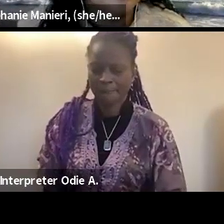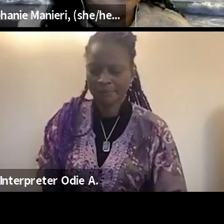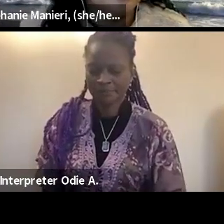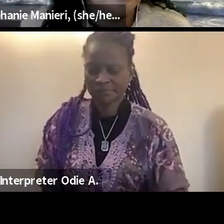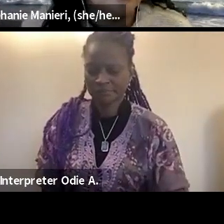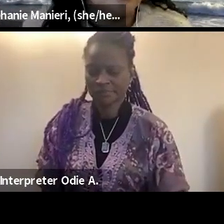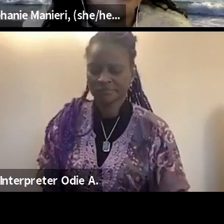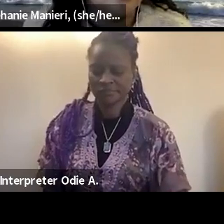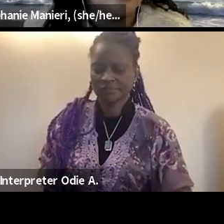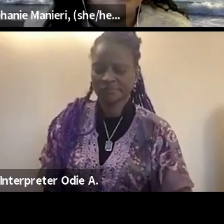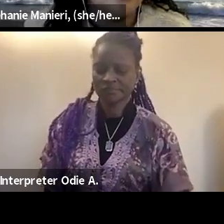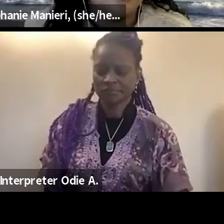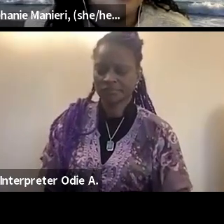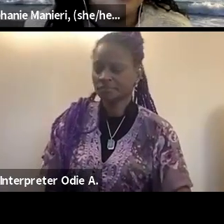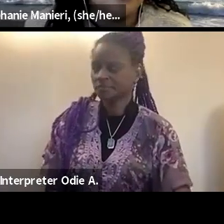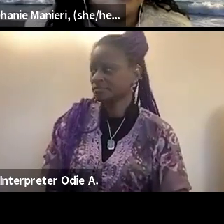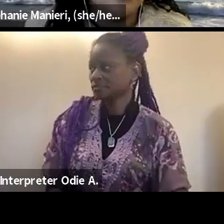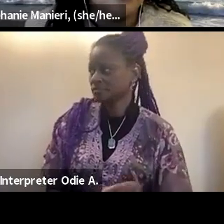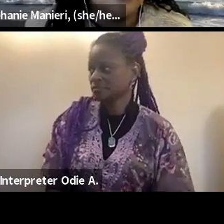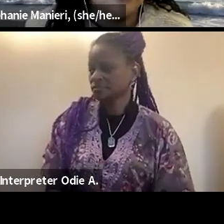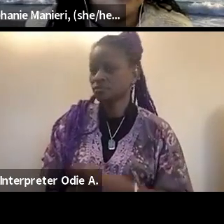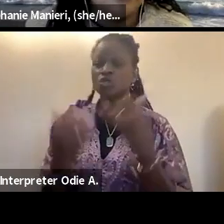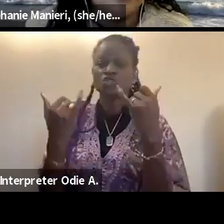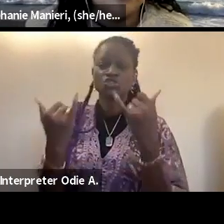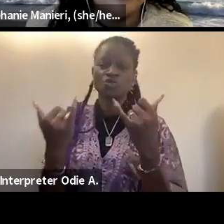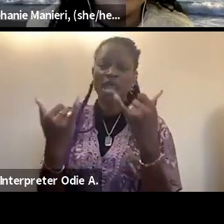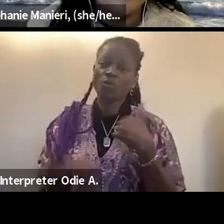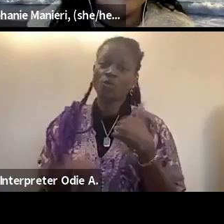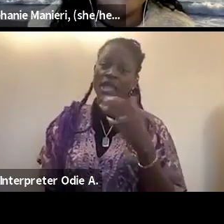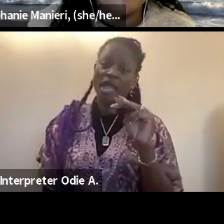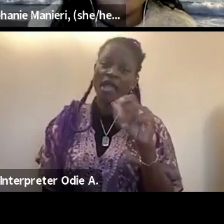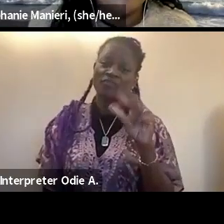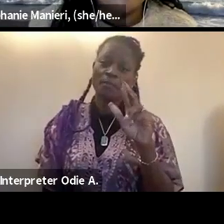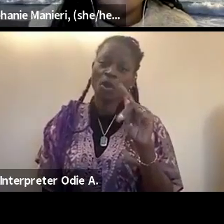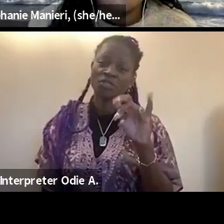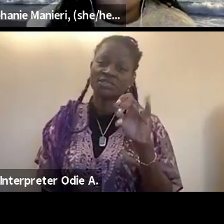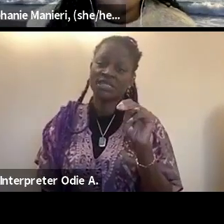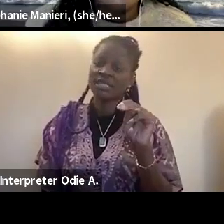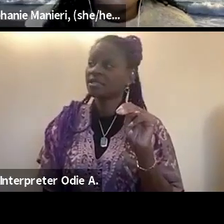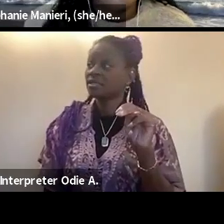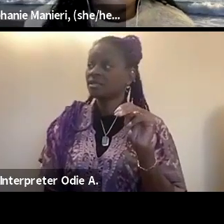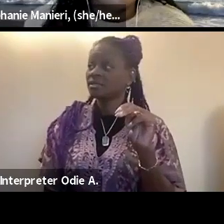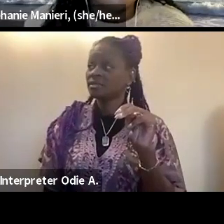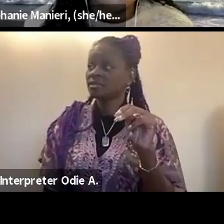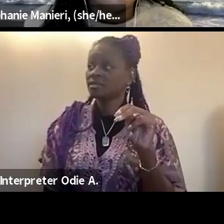Let's go to Martin Espinoza. Martin. Hi there.